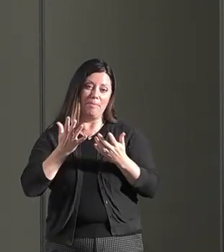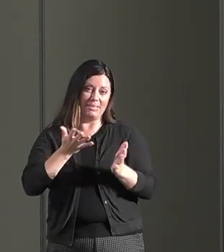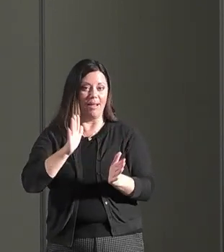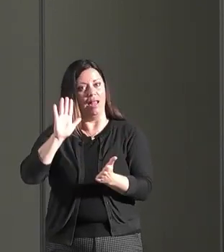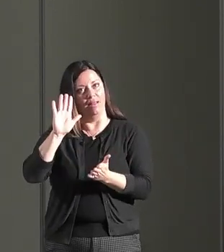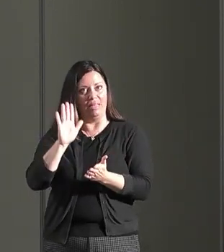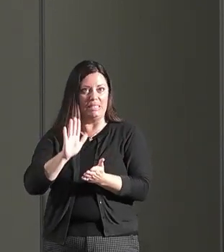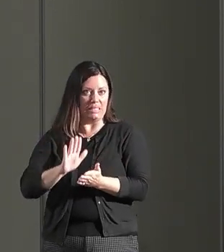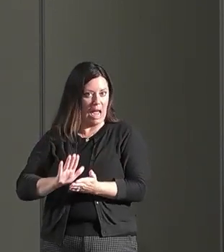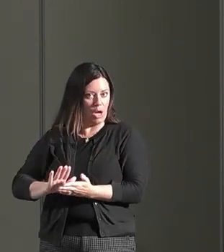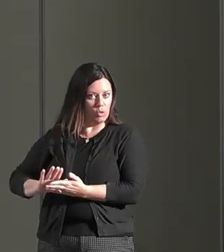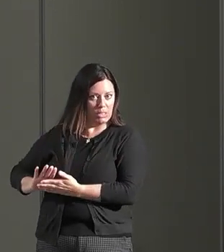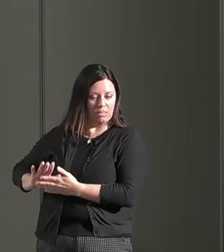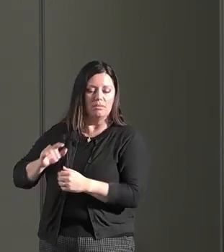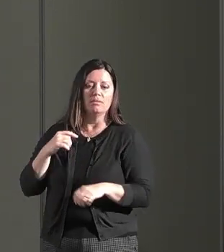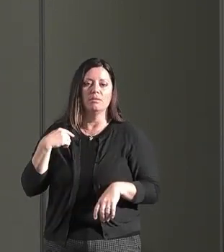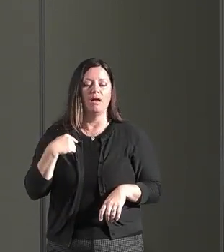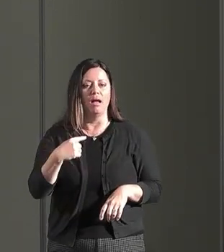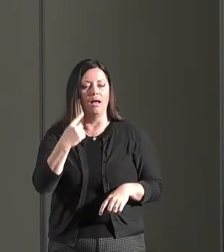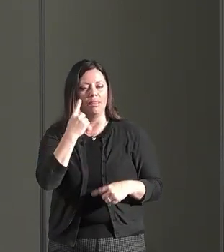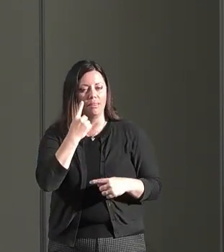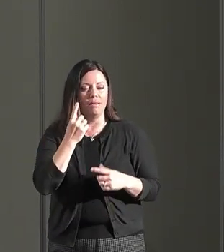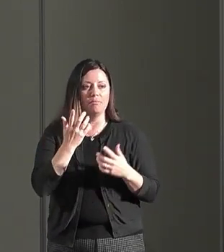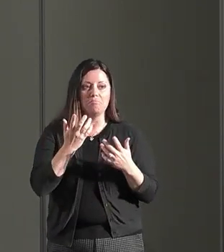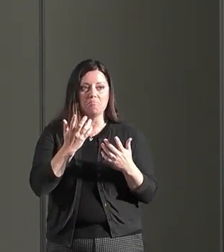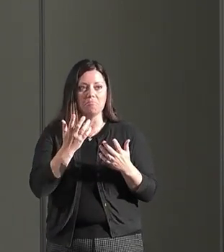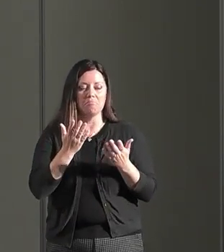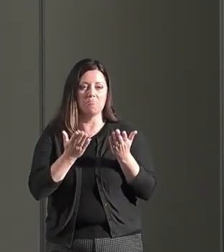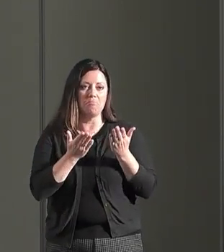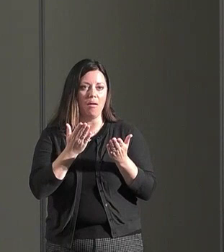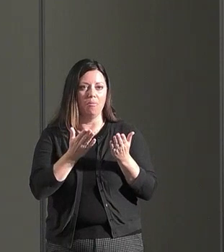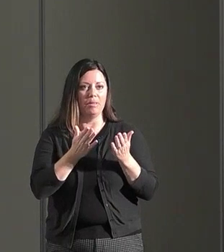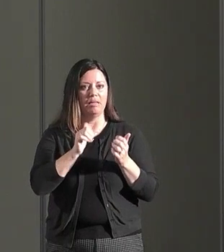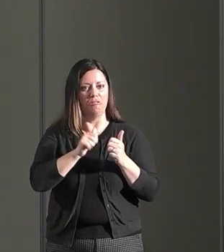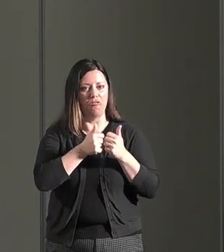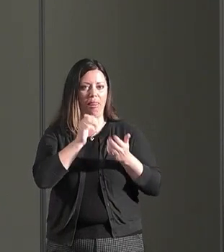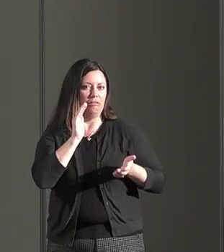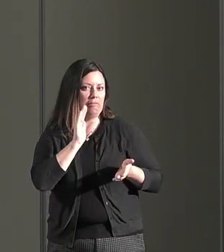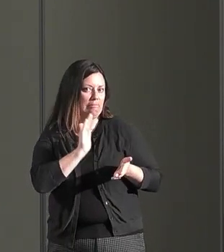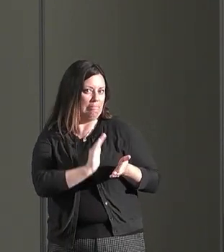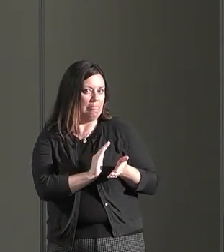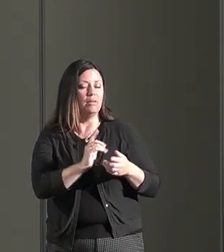out, I think that probably is not a challenge for us, but it taught us a lot of lessons